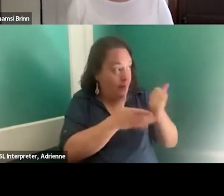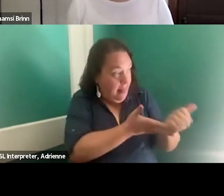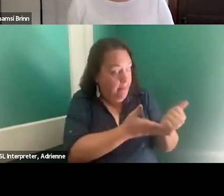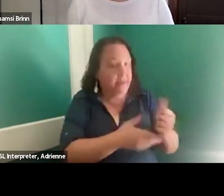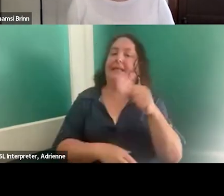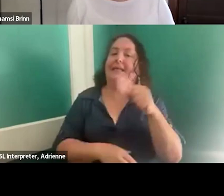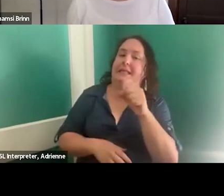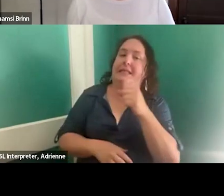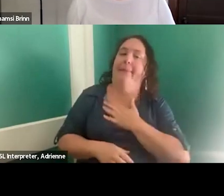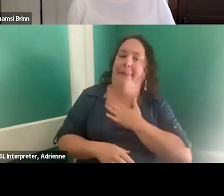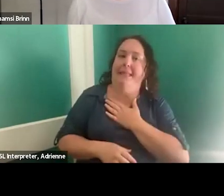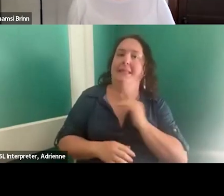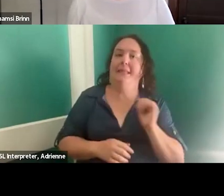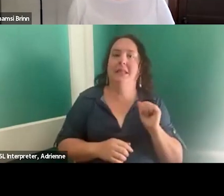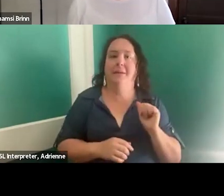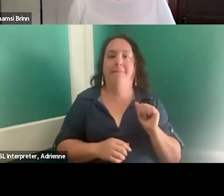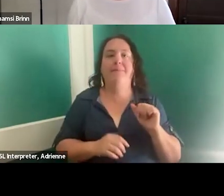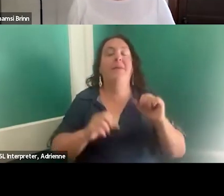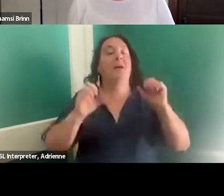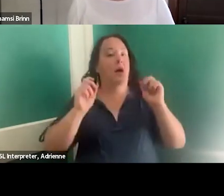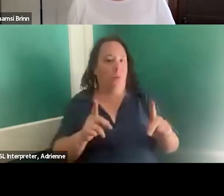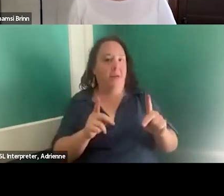OK, so that stopped the sharing.